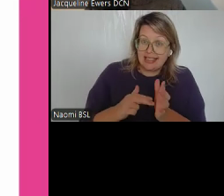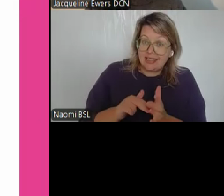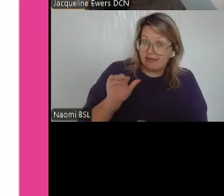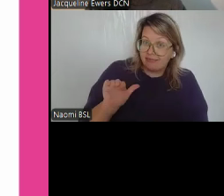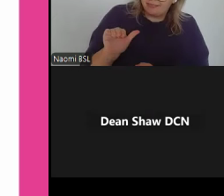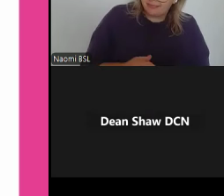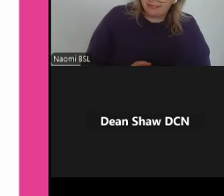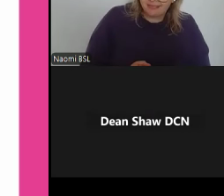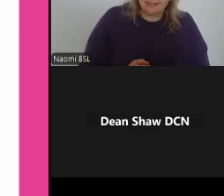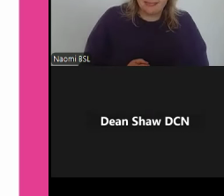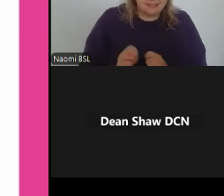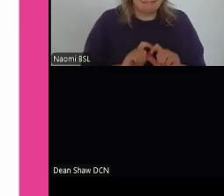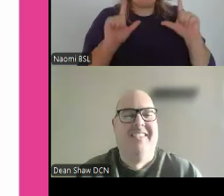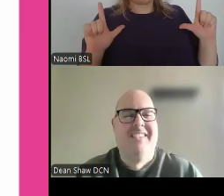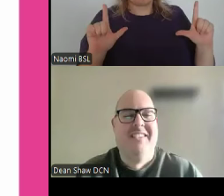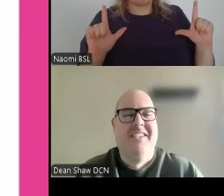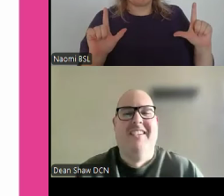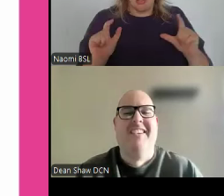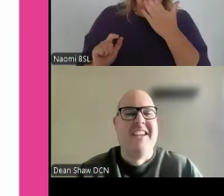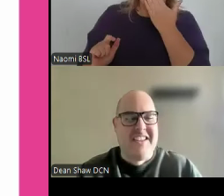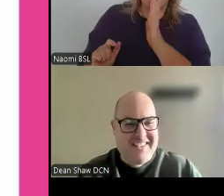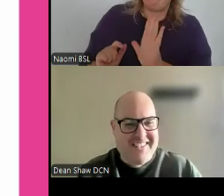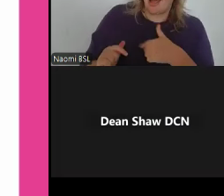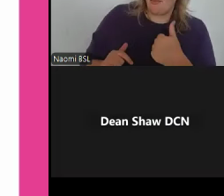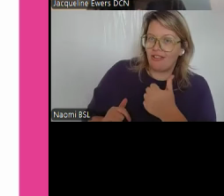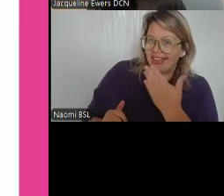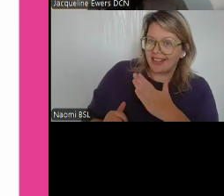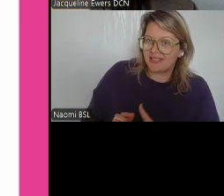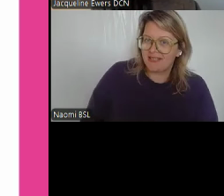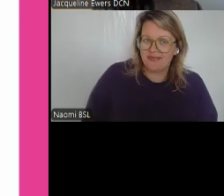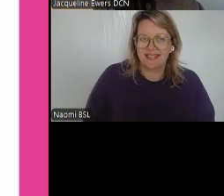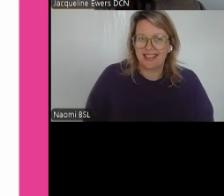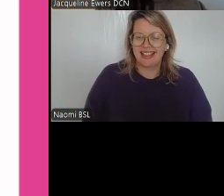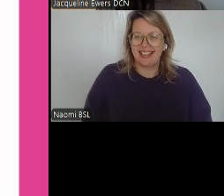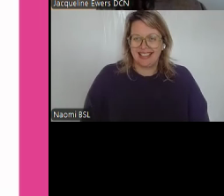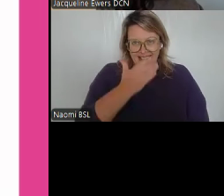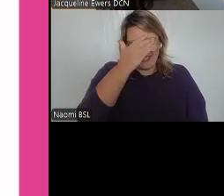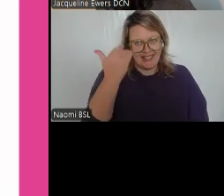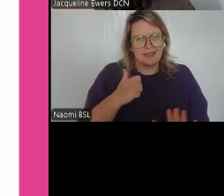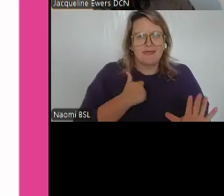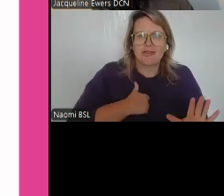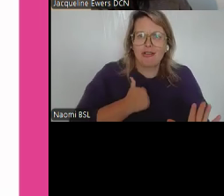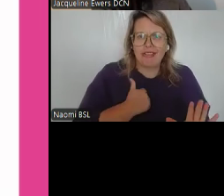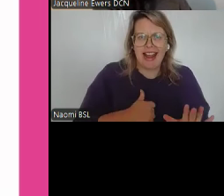Yes. No, I've got it. Sorry. Thank you. There we go. Sorry, it was for me to close the poll.